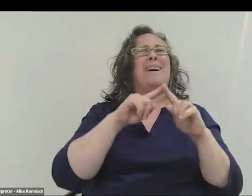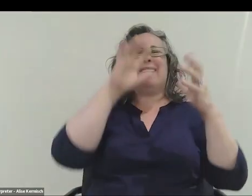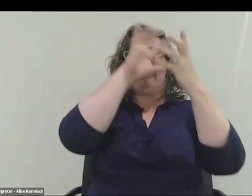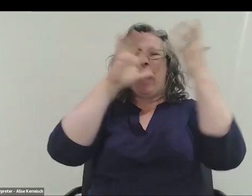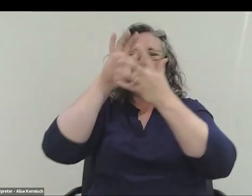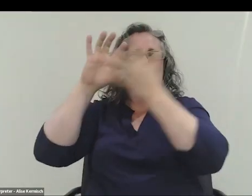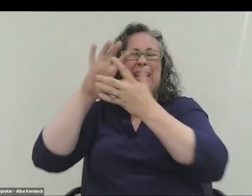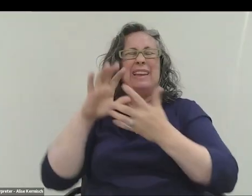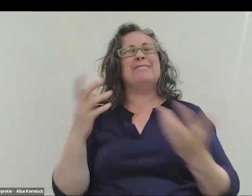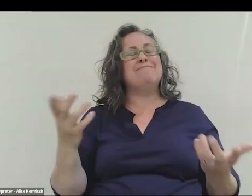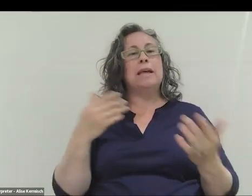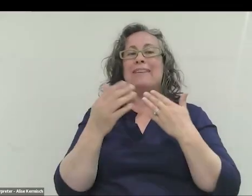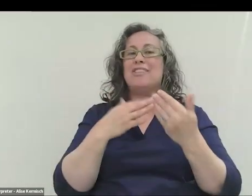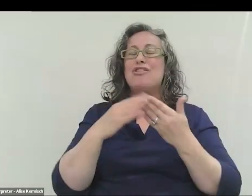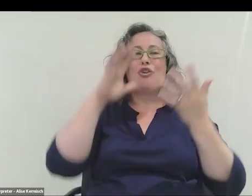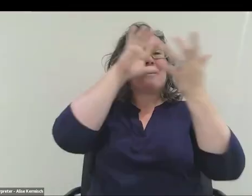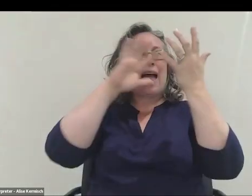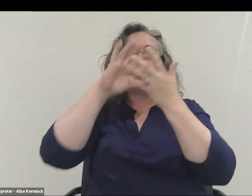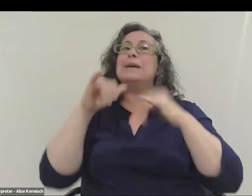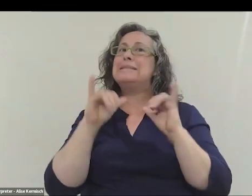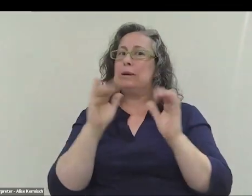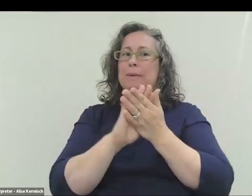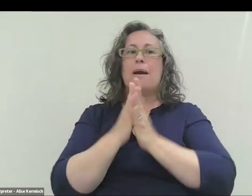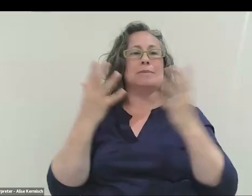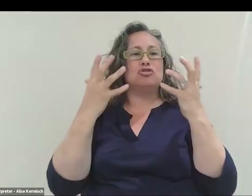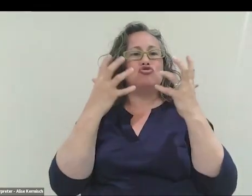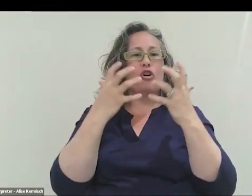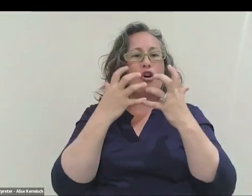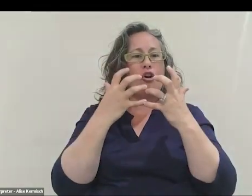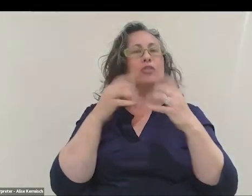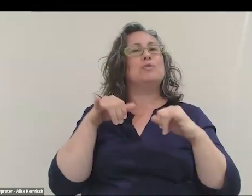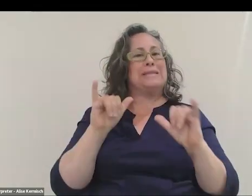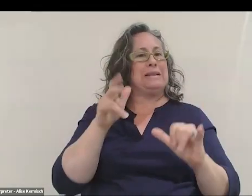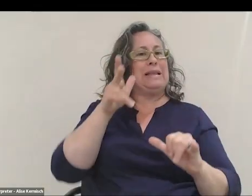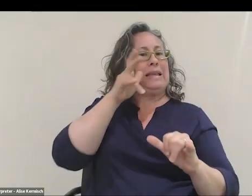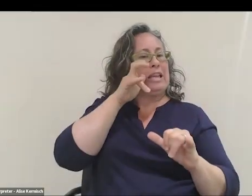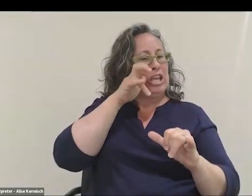Even though it's cloudy, it still gets darker, so you still hear the dip in the data and the sound,